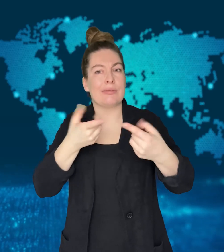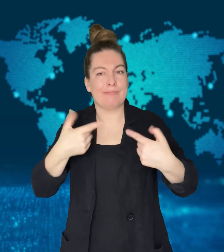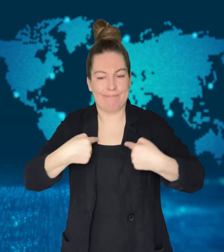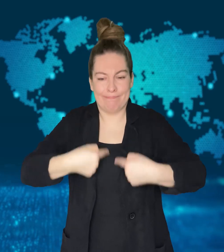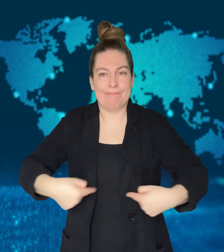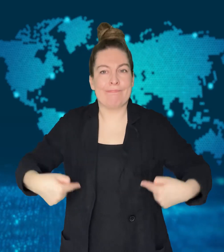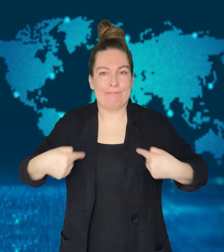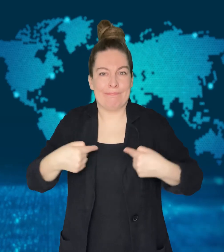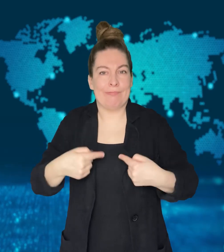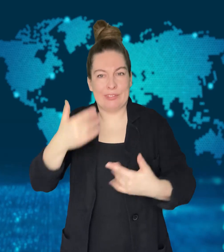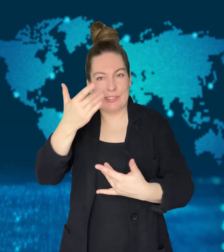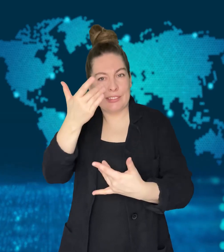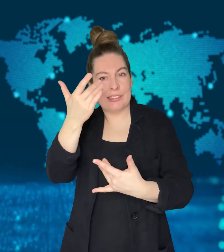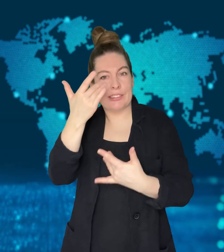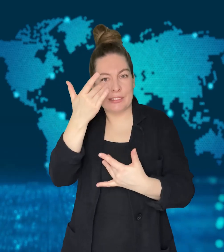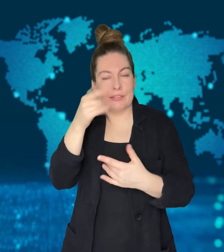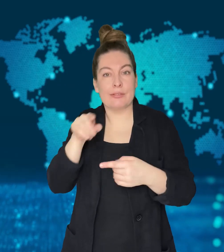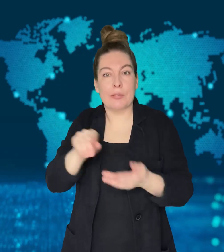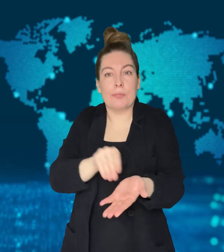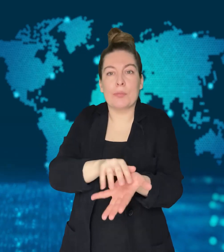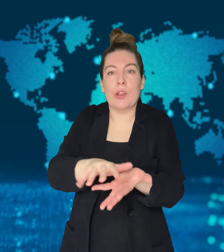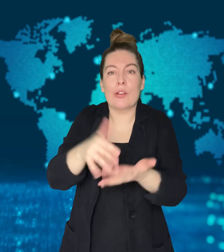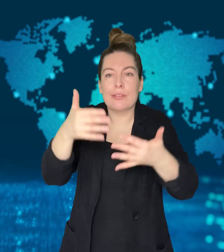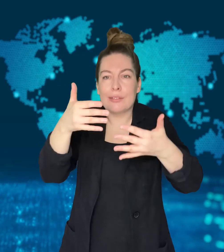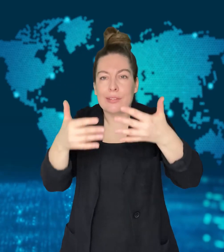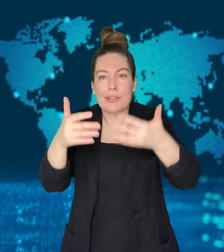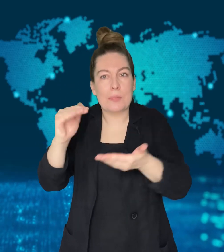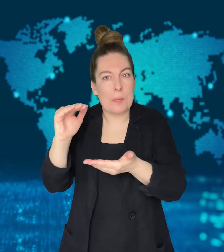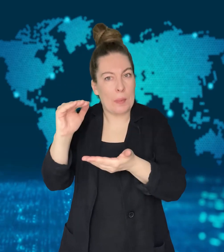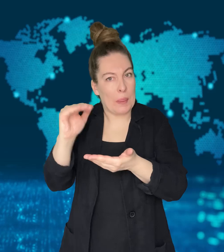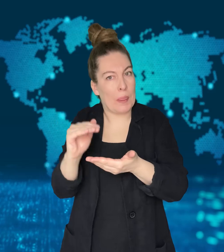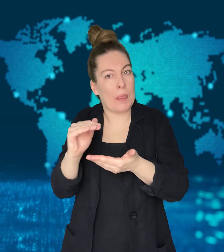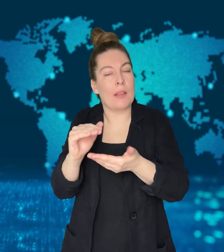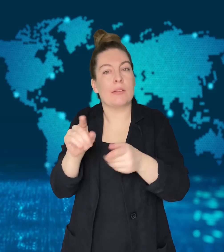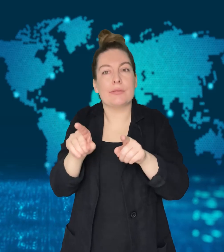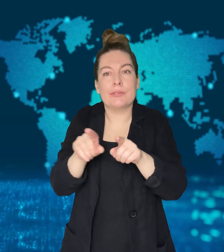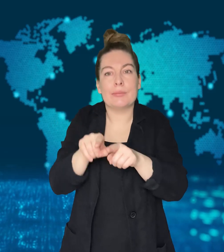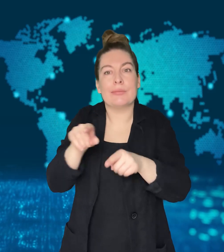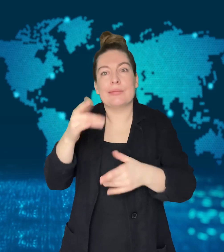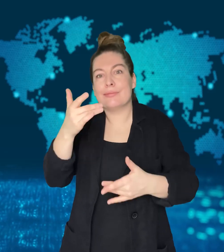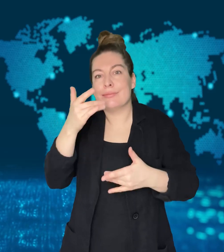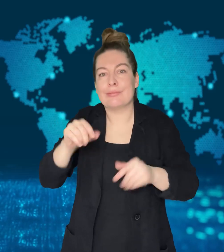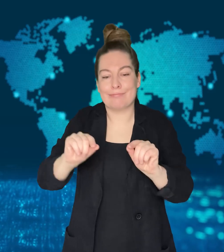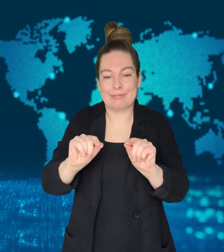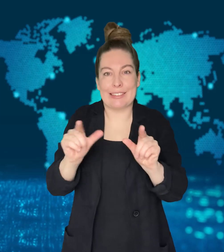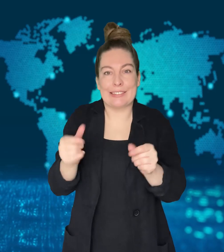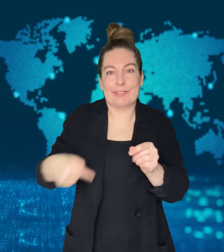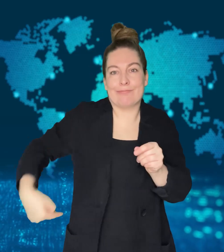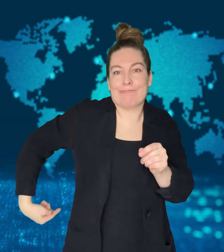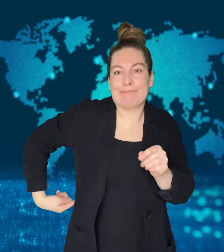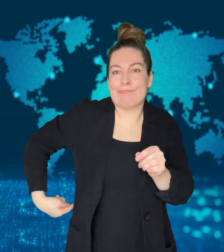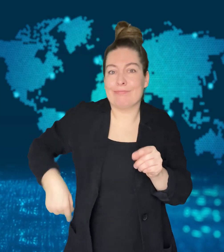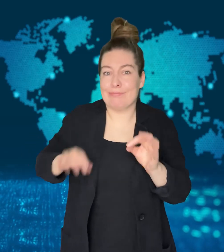had stabilized, there are reports that he continues to battle pneumonia,